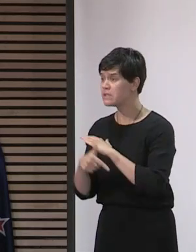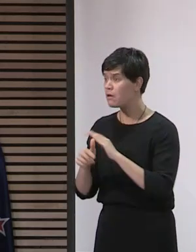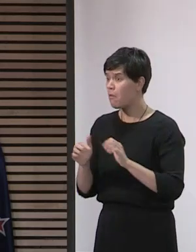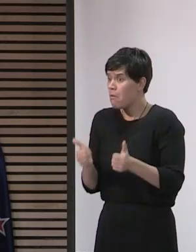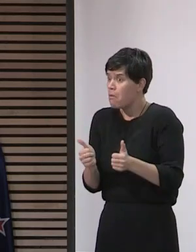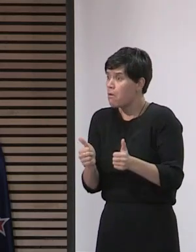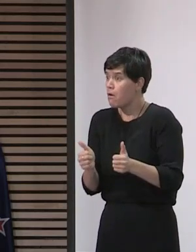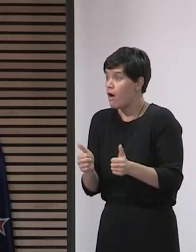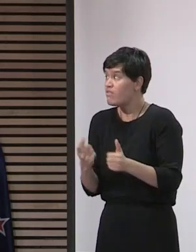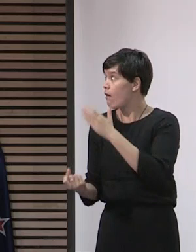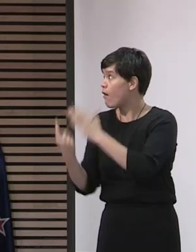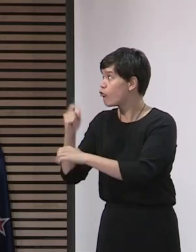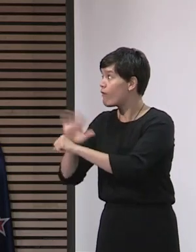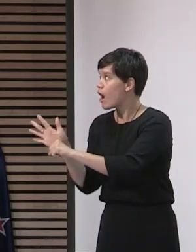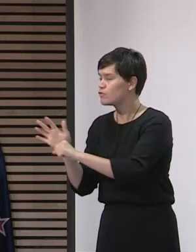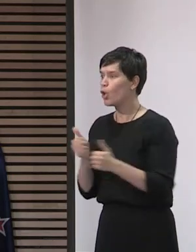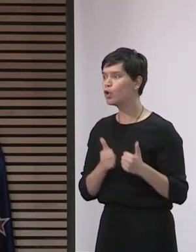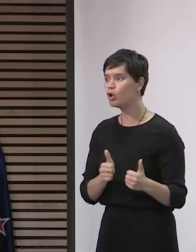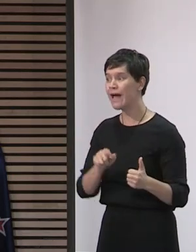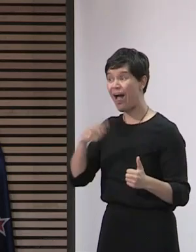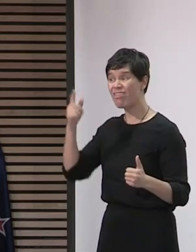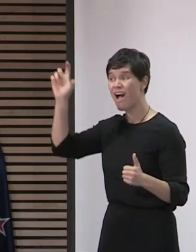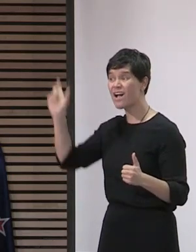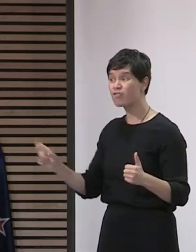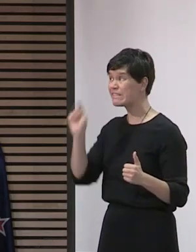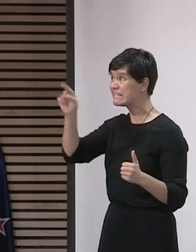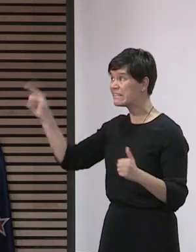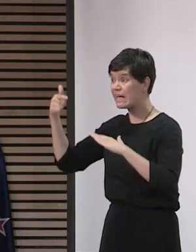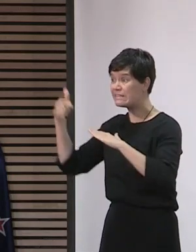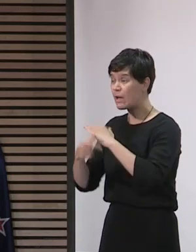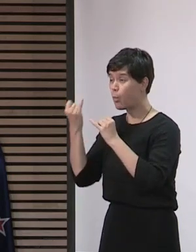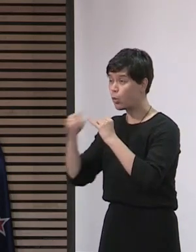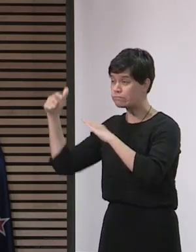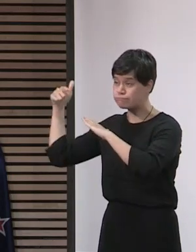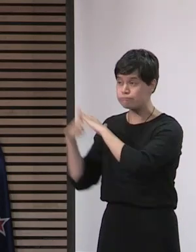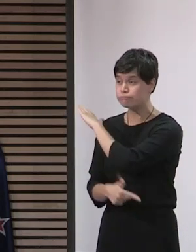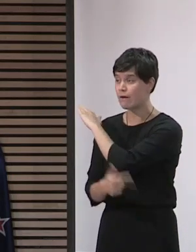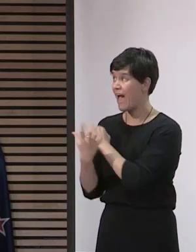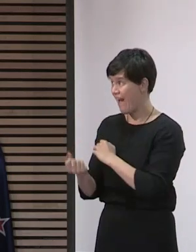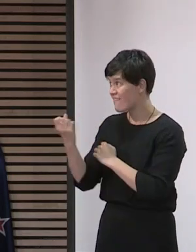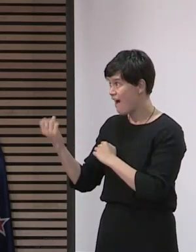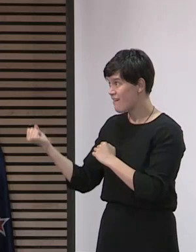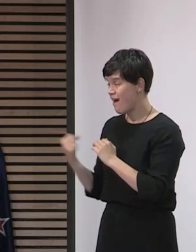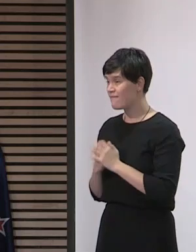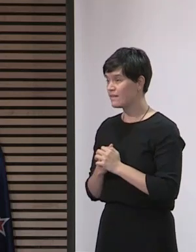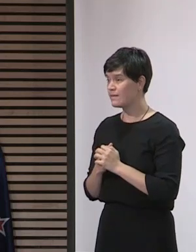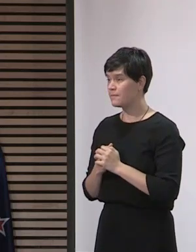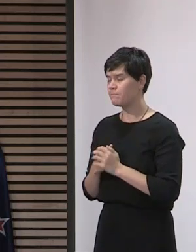always manage our books with that in the back of our minds. And that has served us well. And I think you see, from the ratings agency, that that has